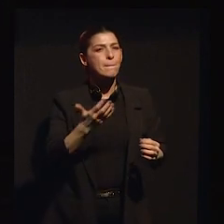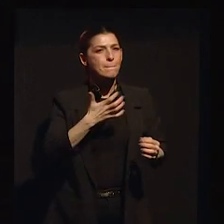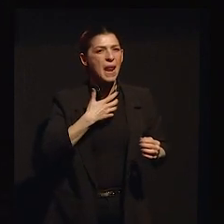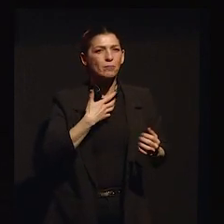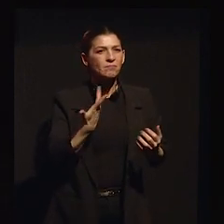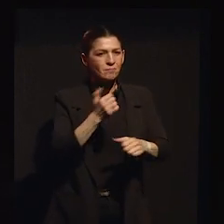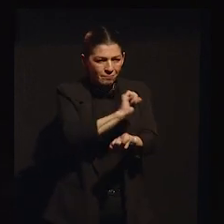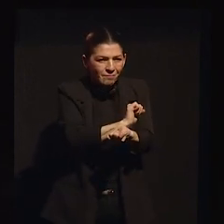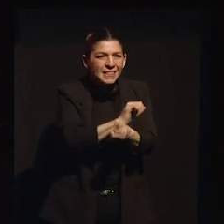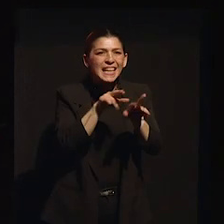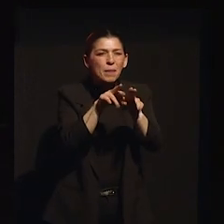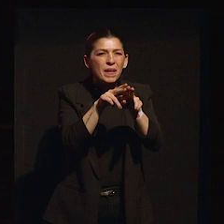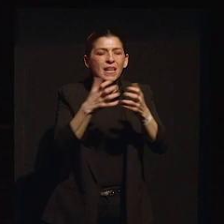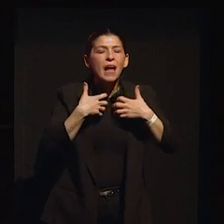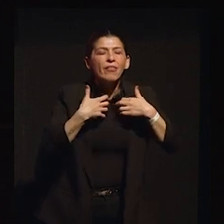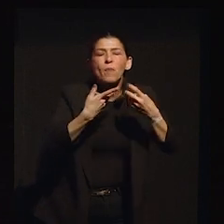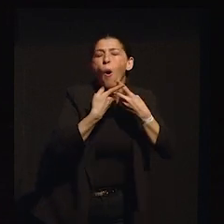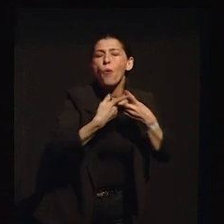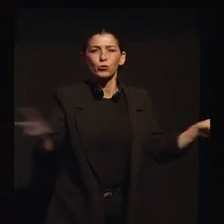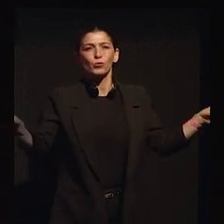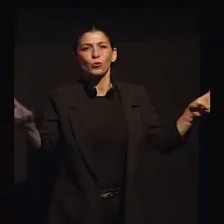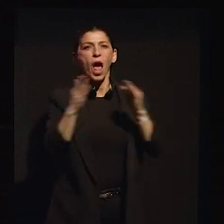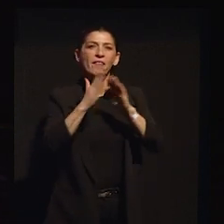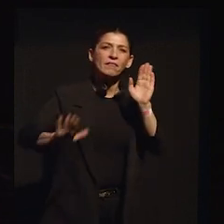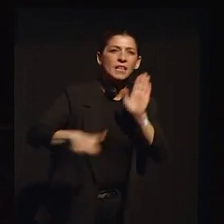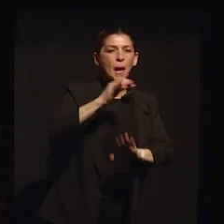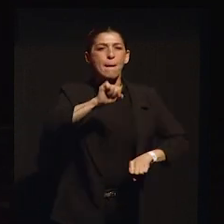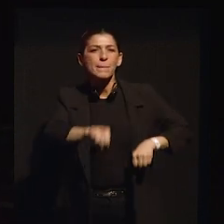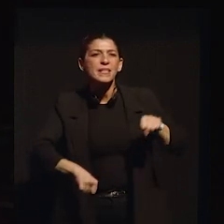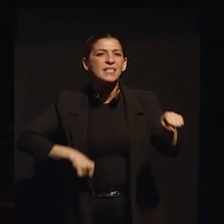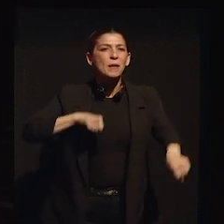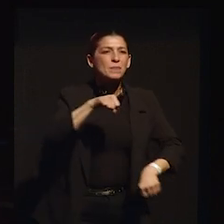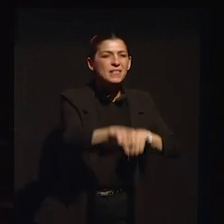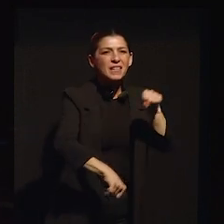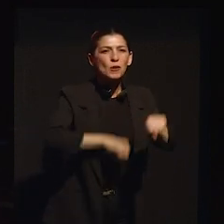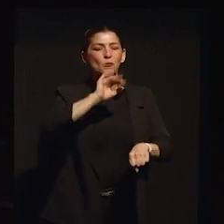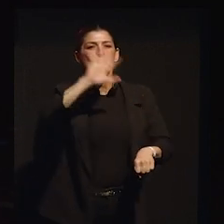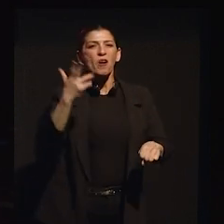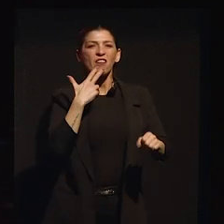and arrived at a much better place. This made me break my chains and get out of the house.